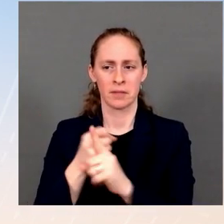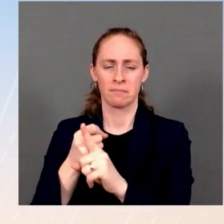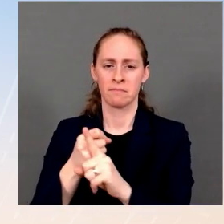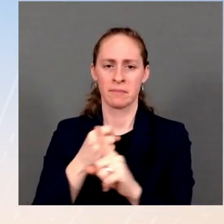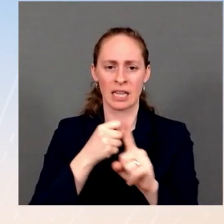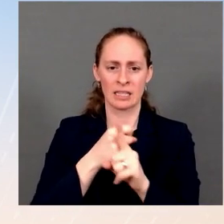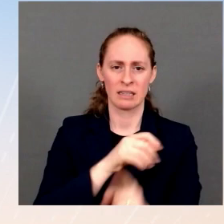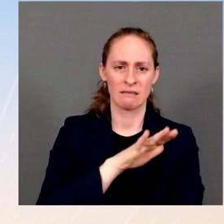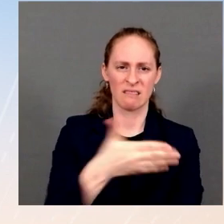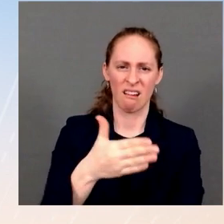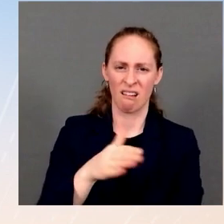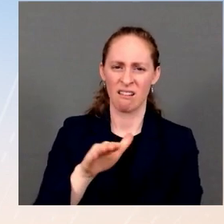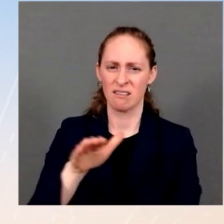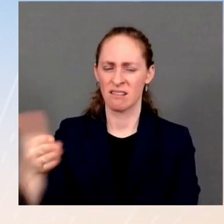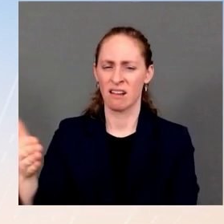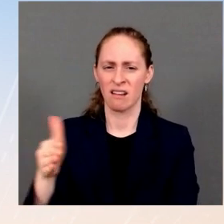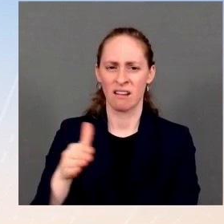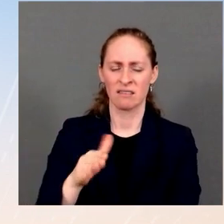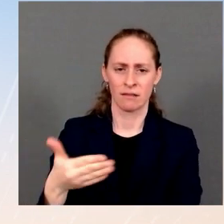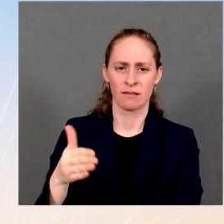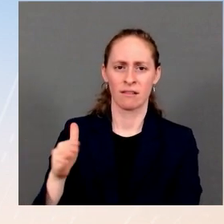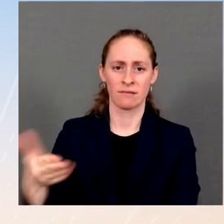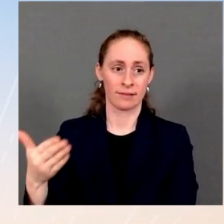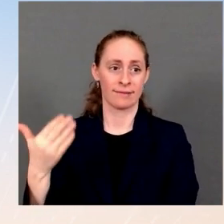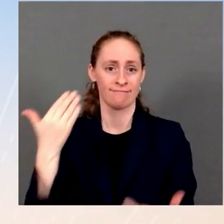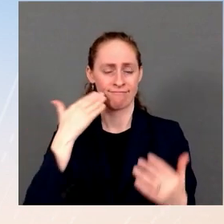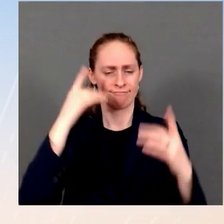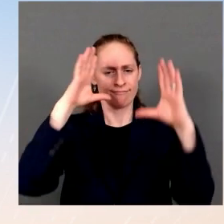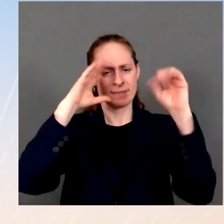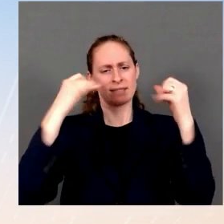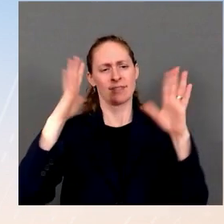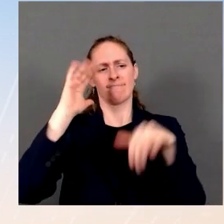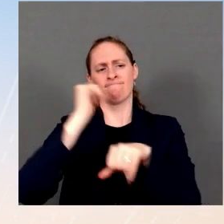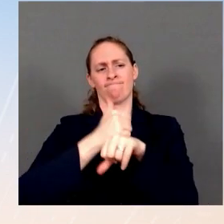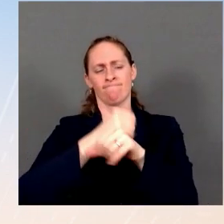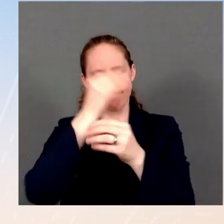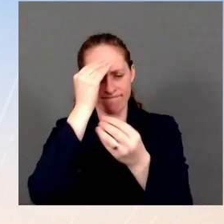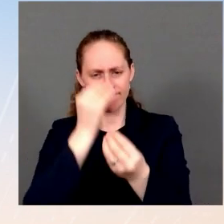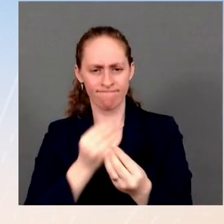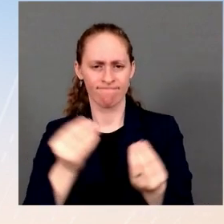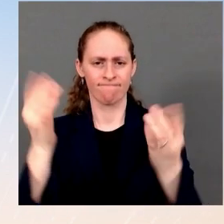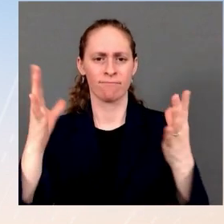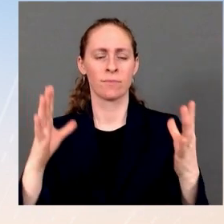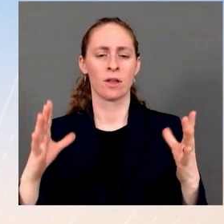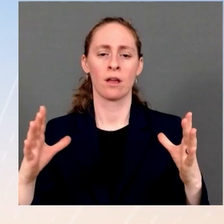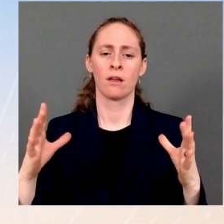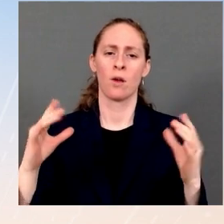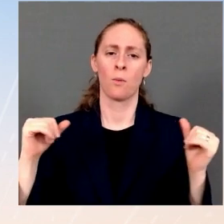Broadly, given where the cases are right now, do you feel, does the White House feel that its strategy is working?